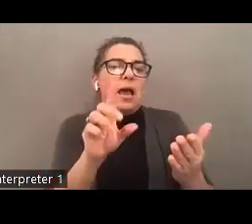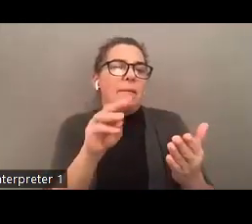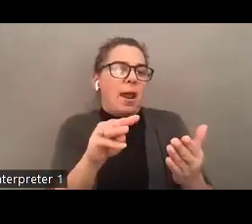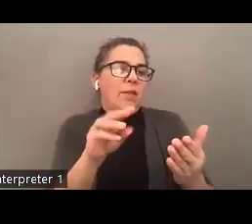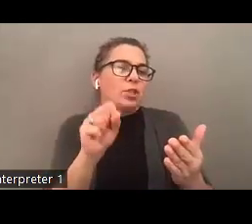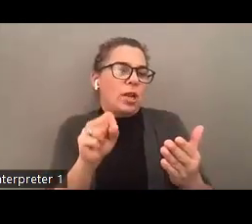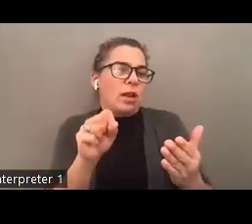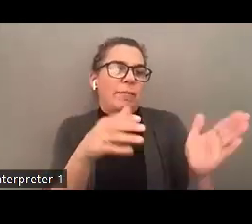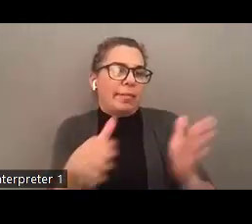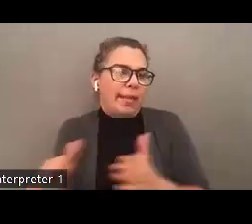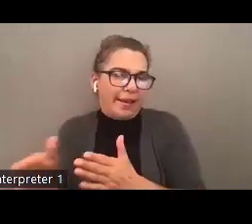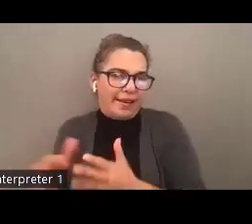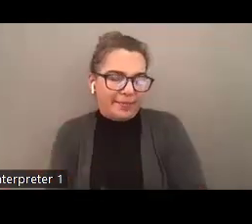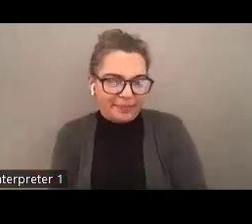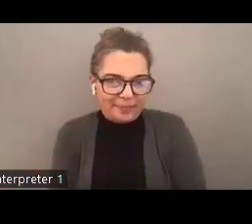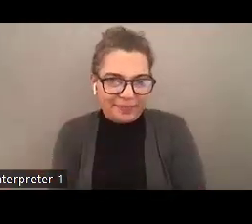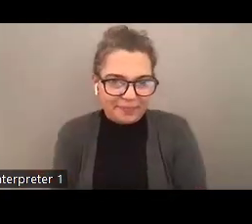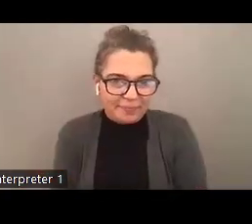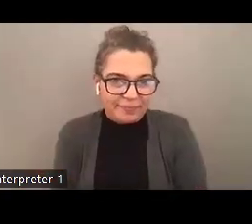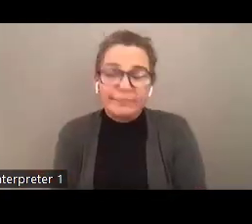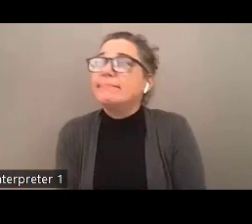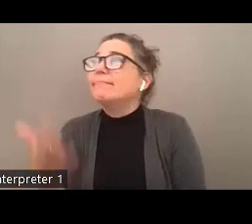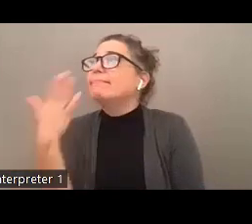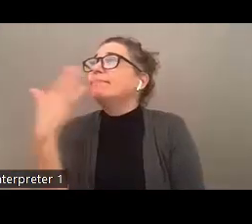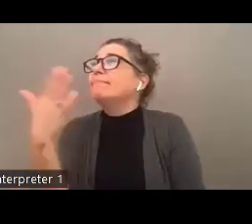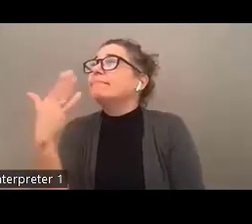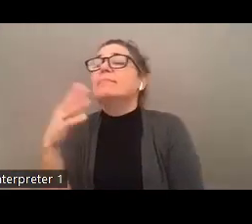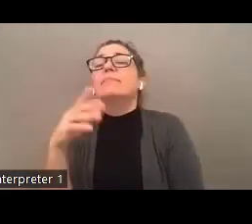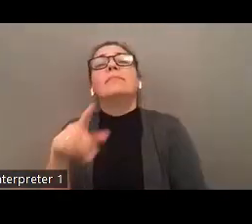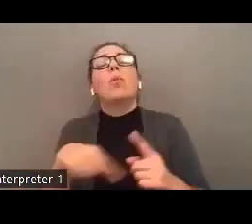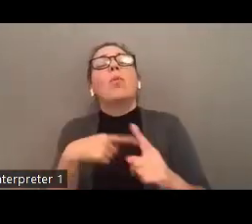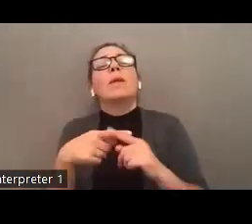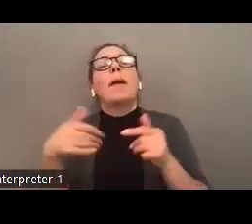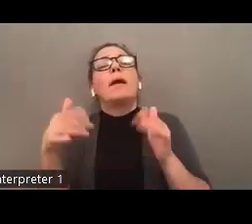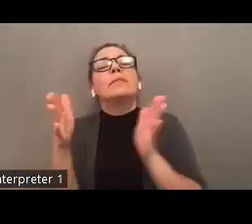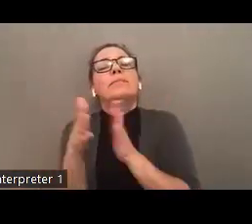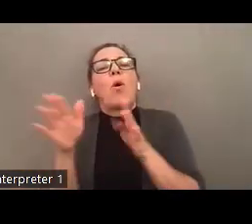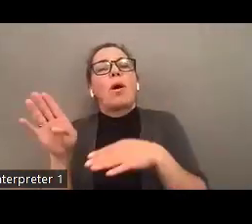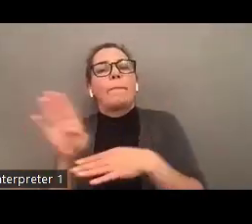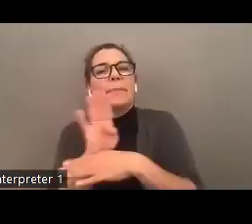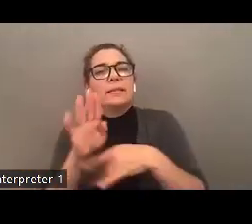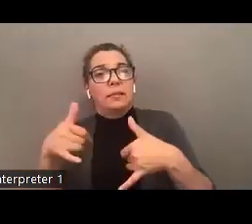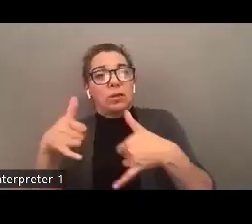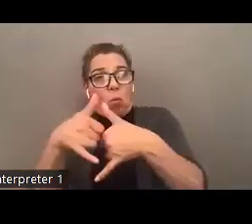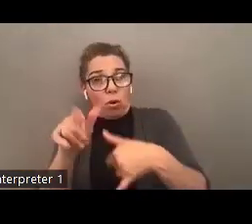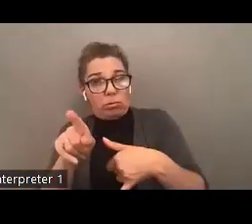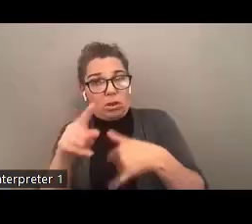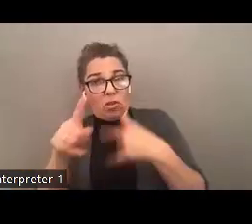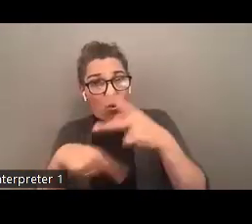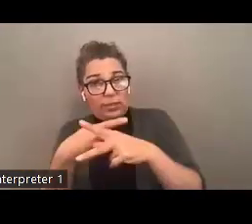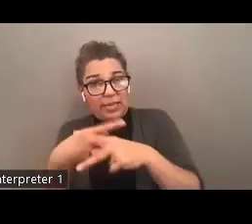Elyse Sullivan: Thanks, Taunton. And what about NIH Small Business Awards? Are there certain considerations for this type of research?